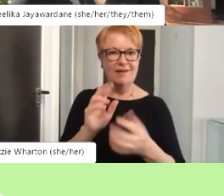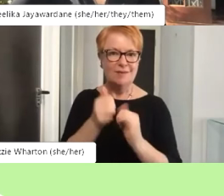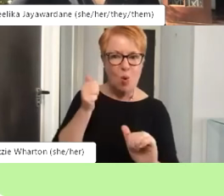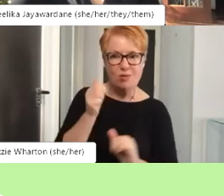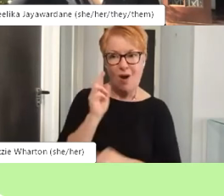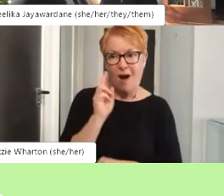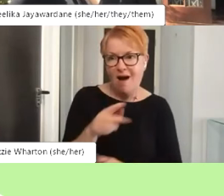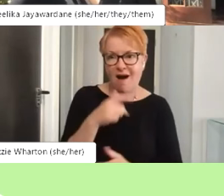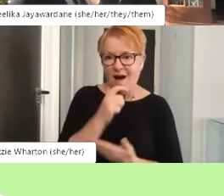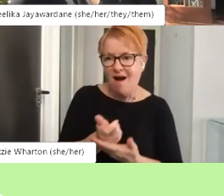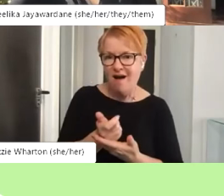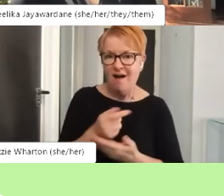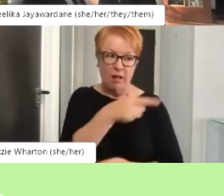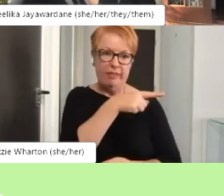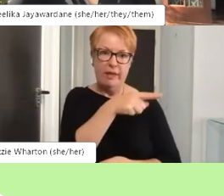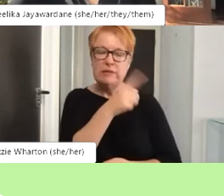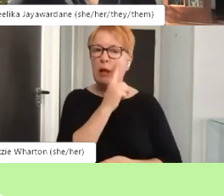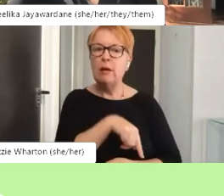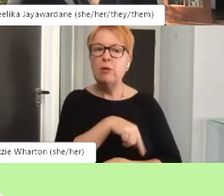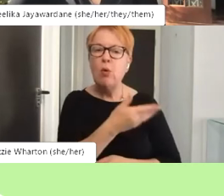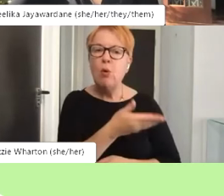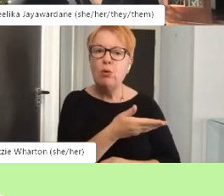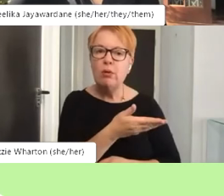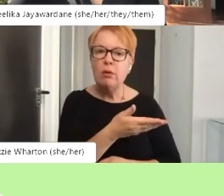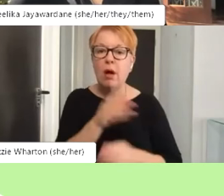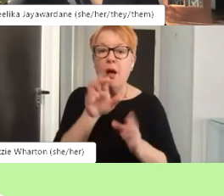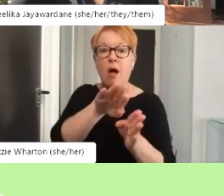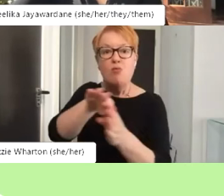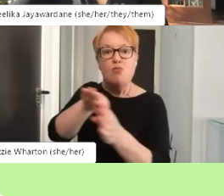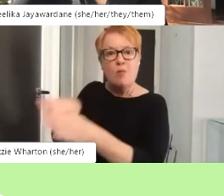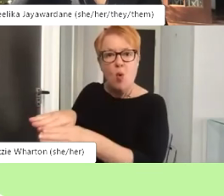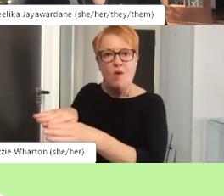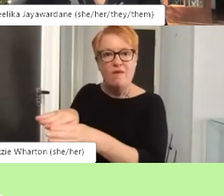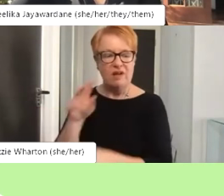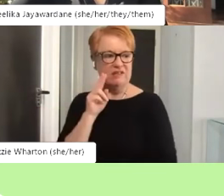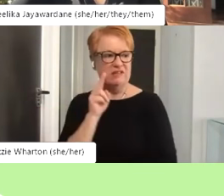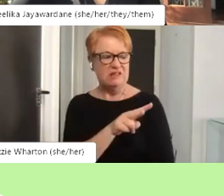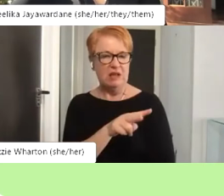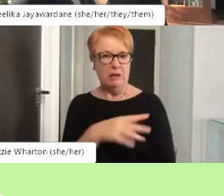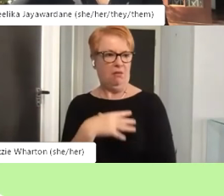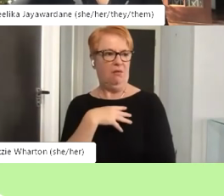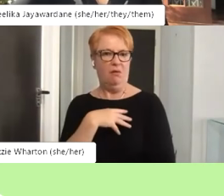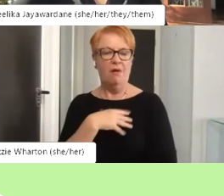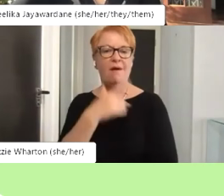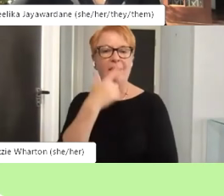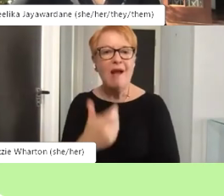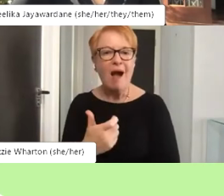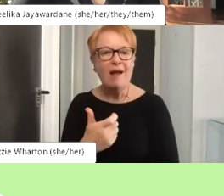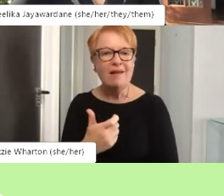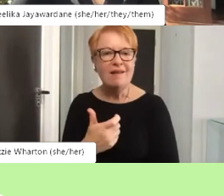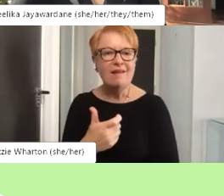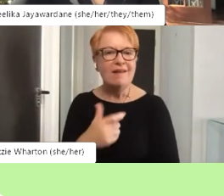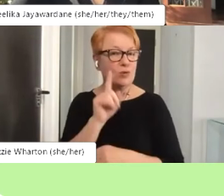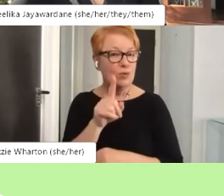the violent processes will be laid bare, they may not be able to continue in the same way.